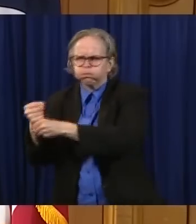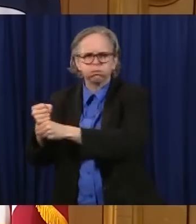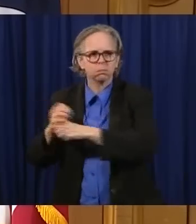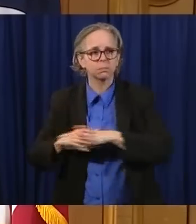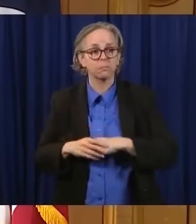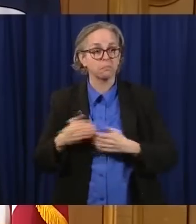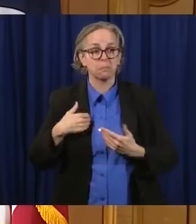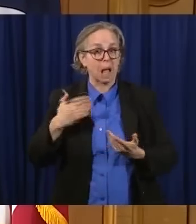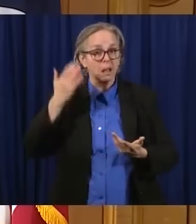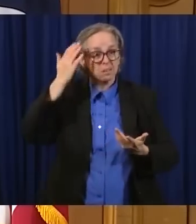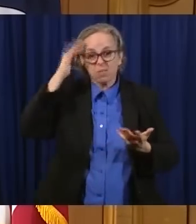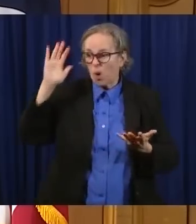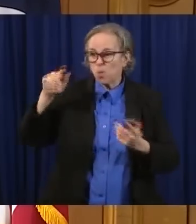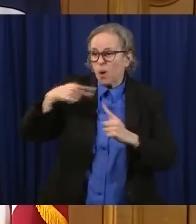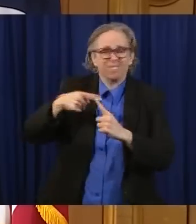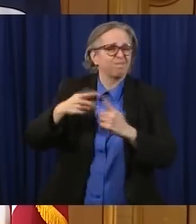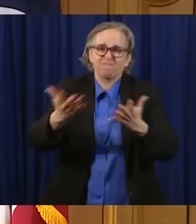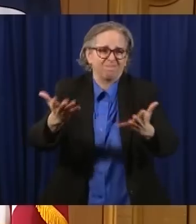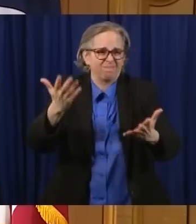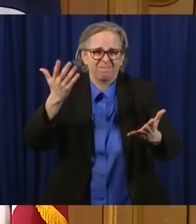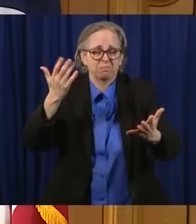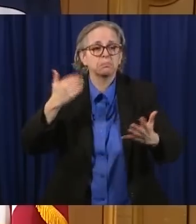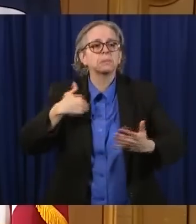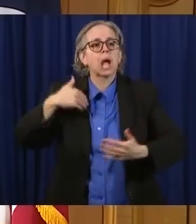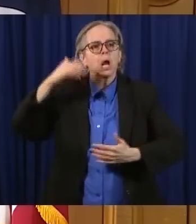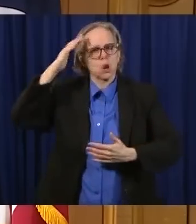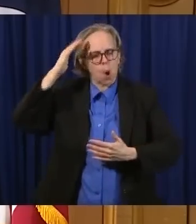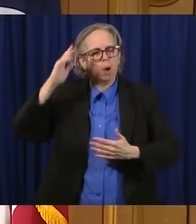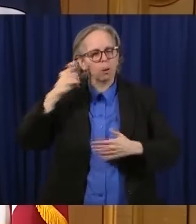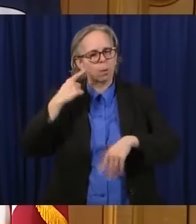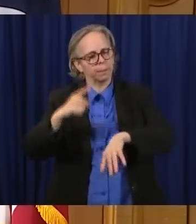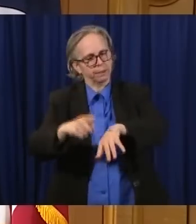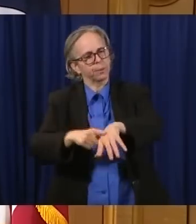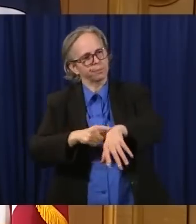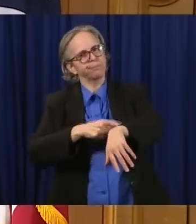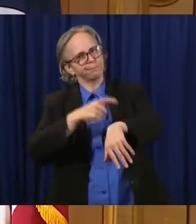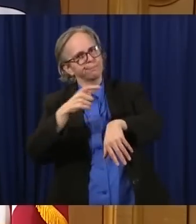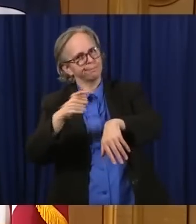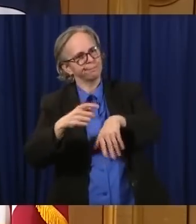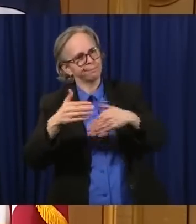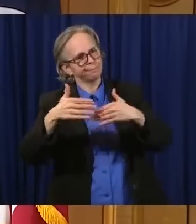LONGER. WE HAVE AMAZING SCIENTISTS WORKING ON THIS AS HARD AS THEY